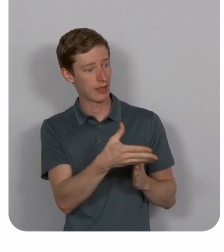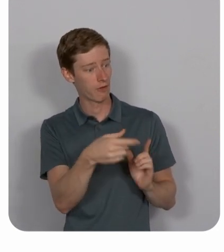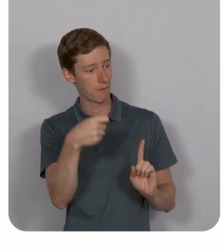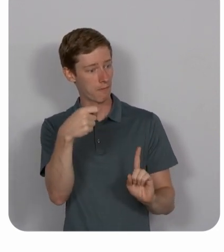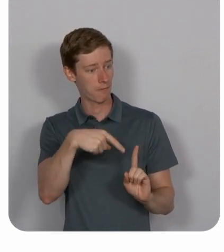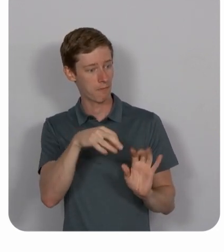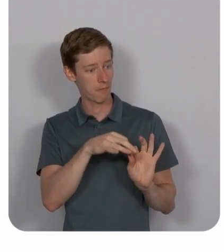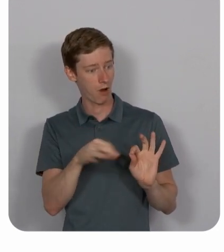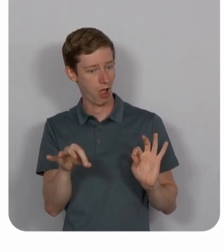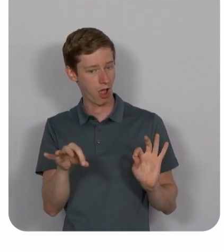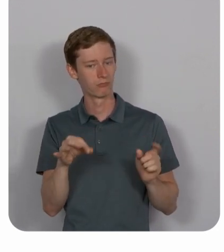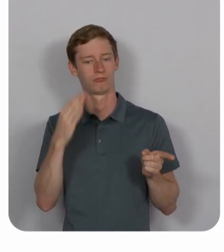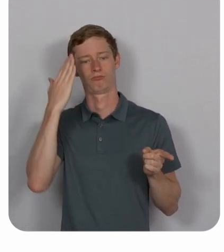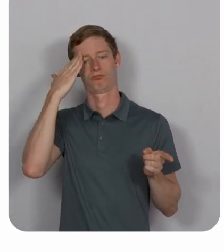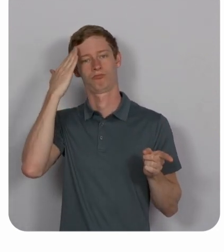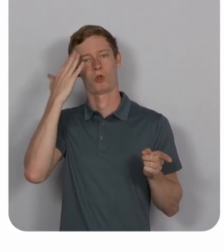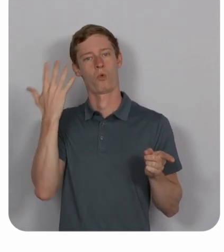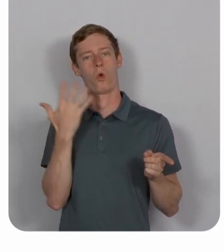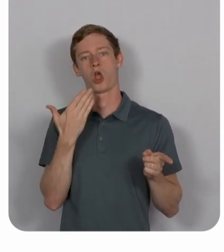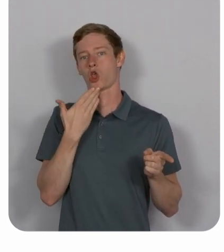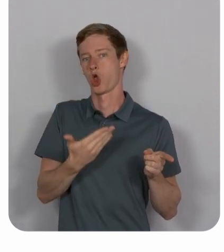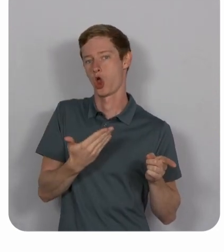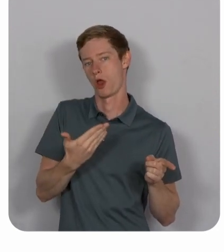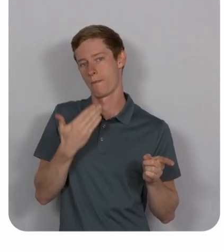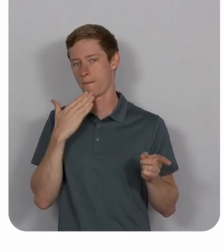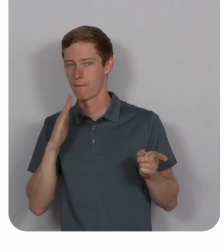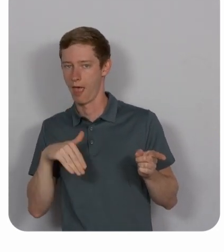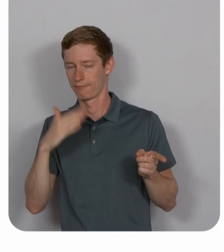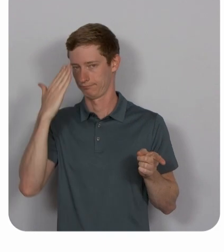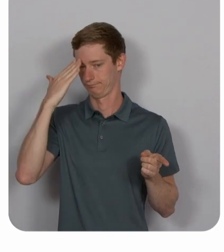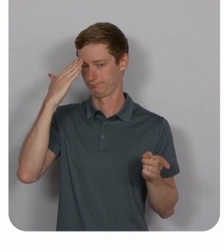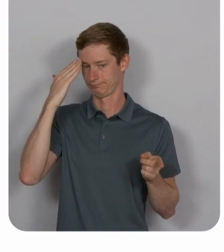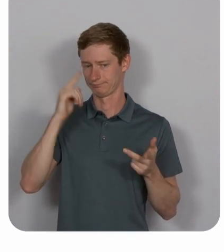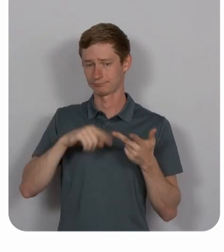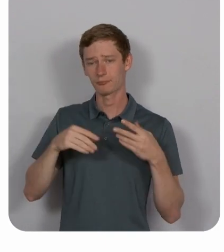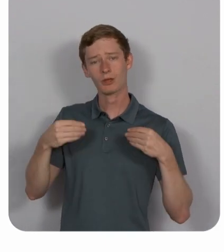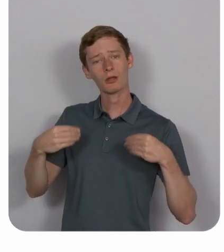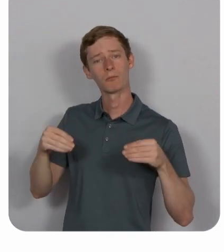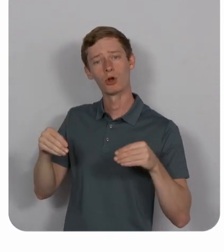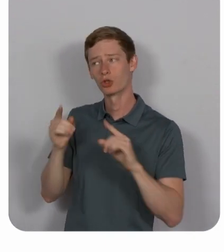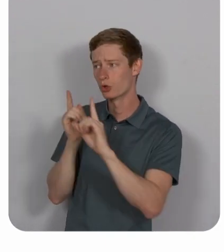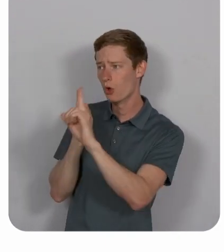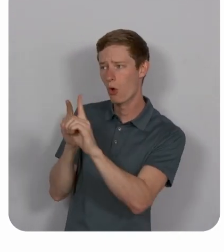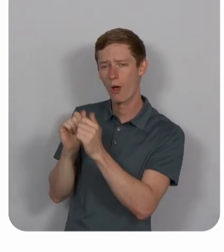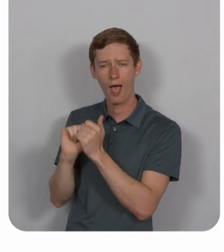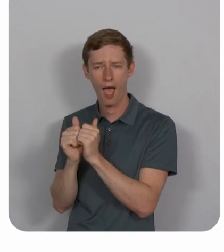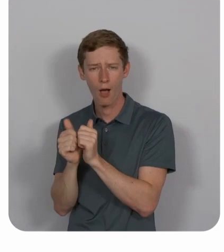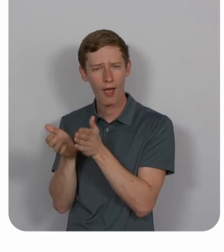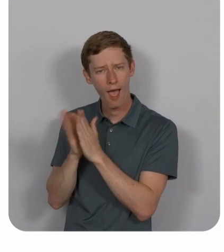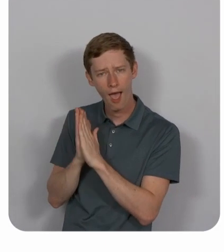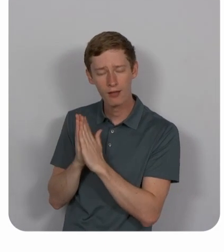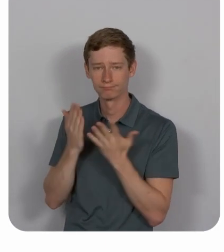know how to provide what good looks like, but we don't know what the merchant is going to ask for or how they're going to ask for it.